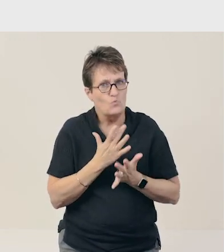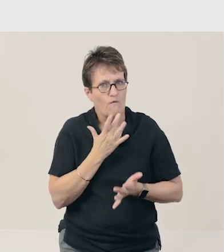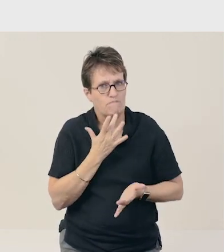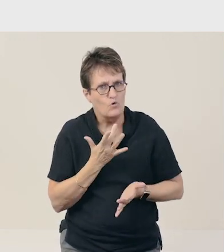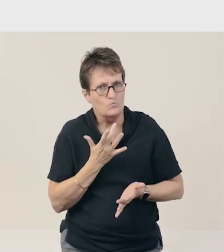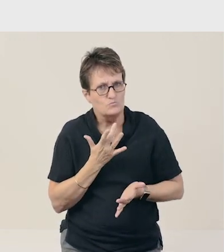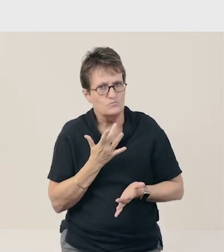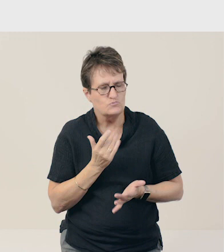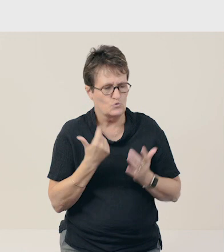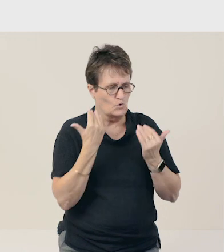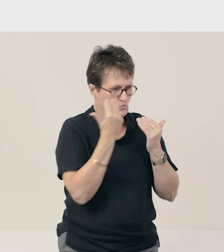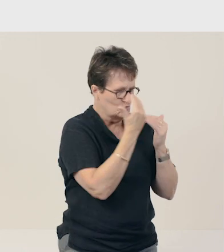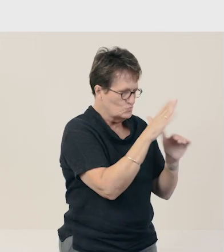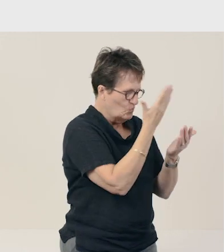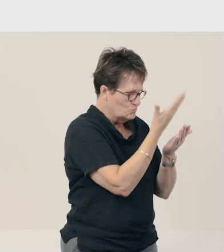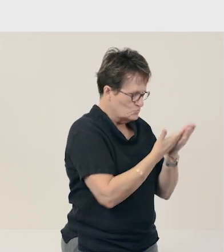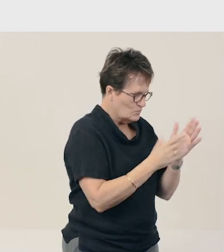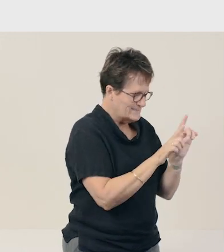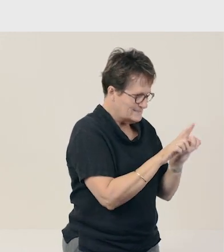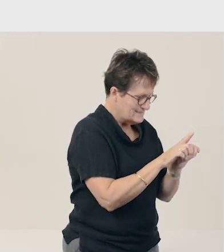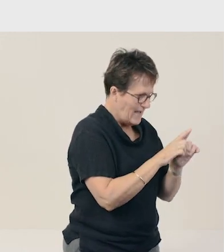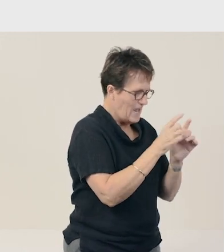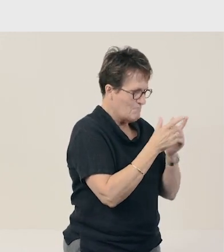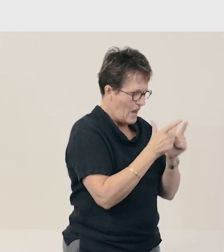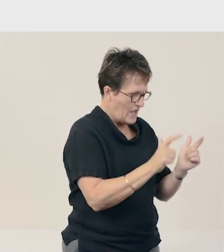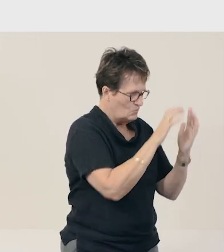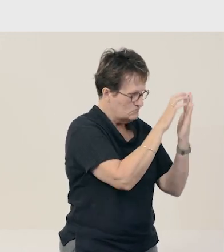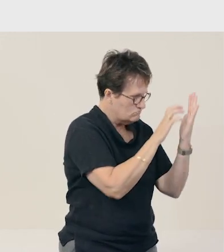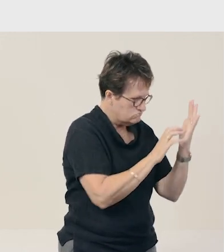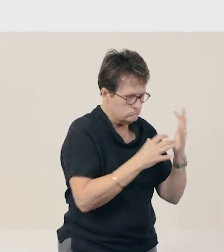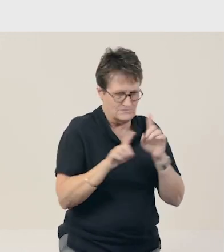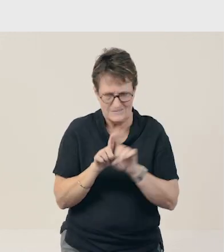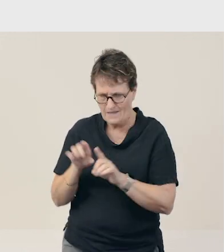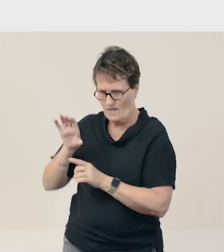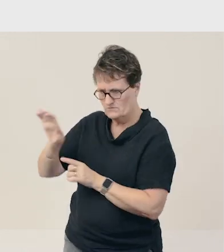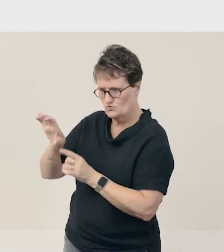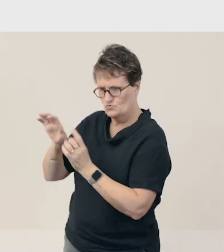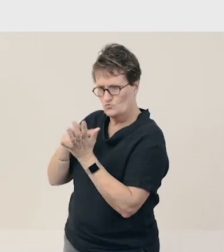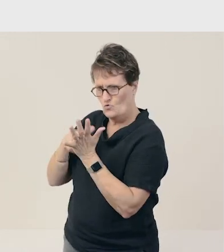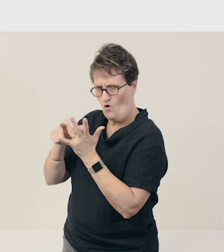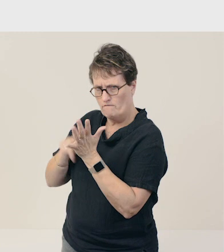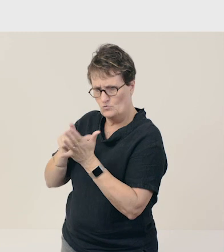Short stories share the same language features as novels.